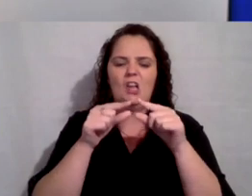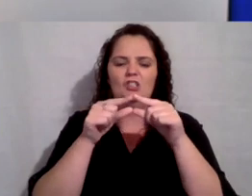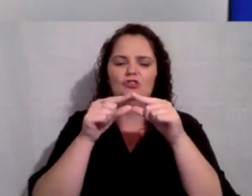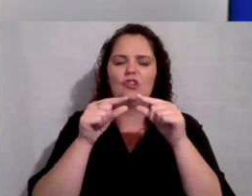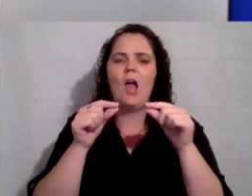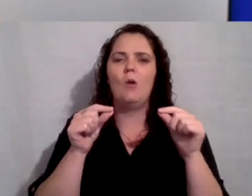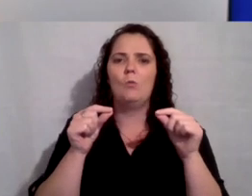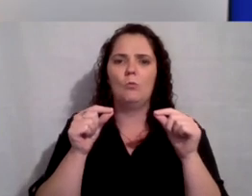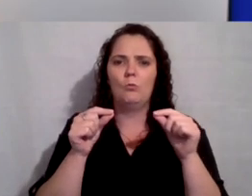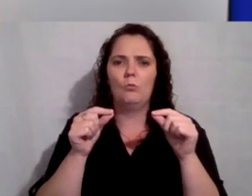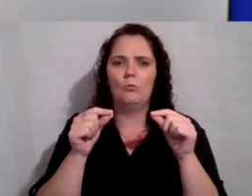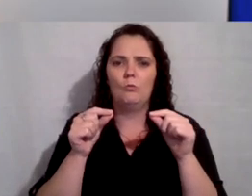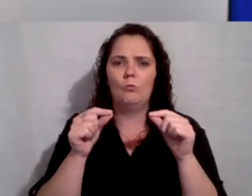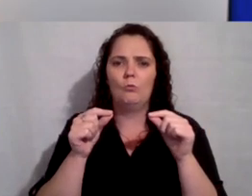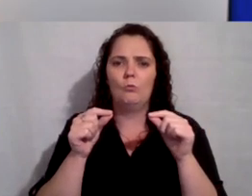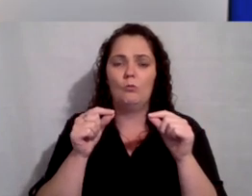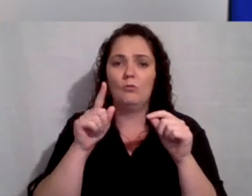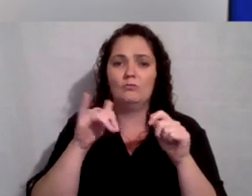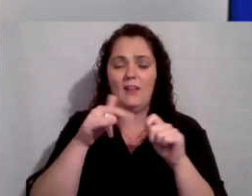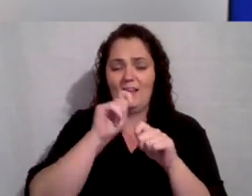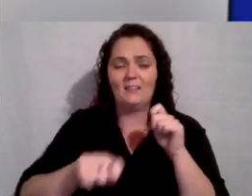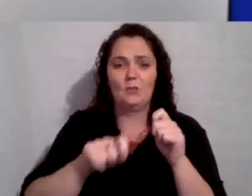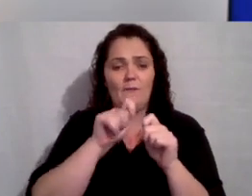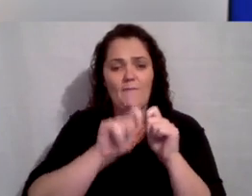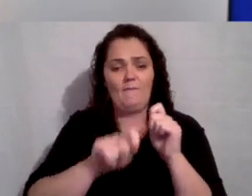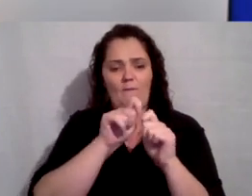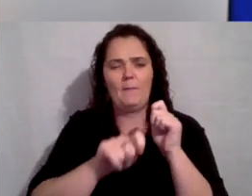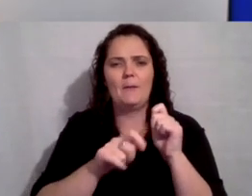wedges. But if you start to round off that Eraser, take your knife and just slice it